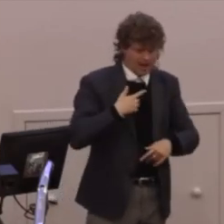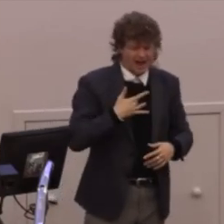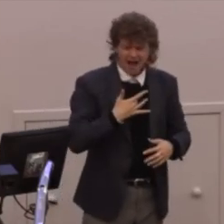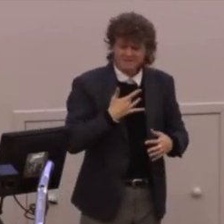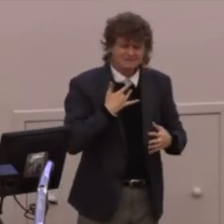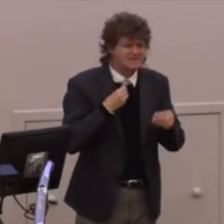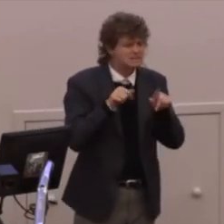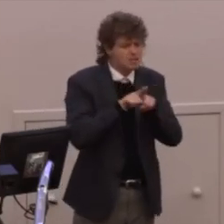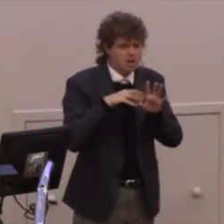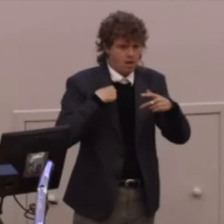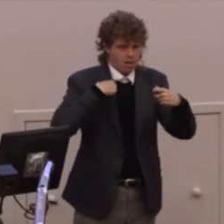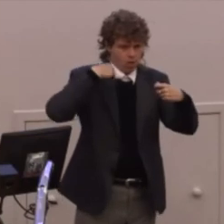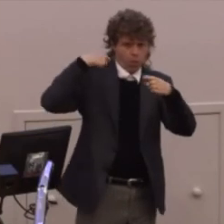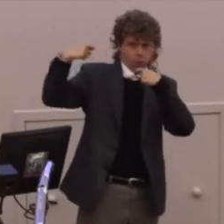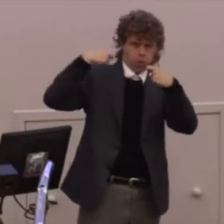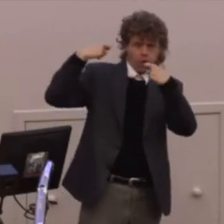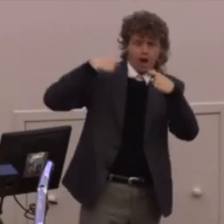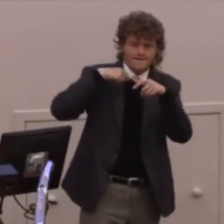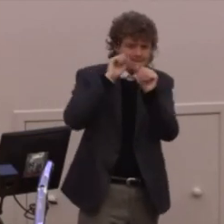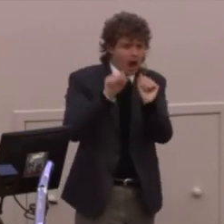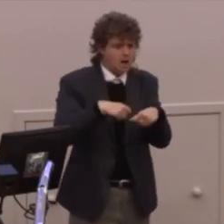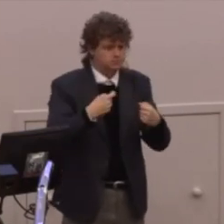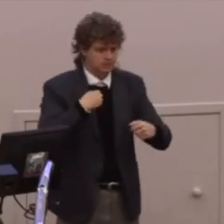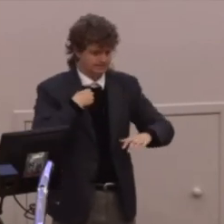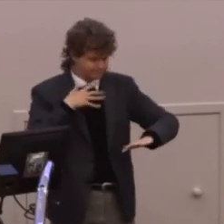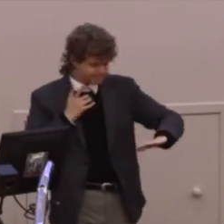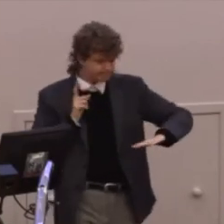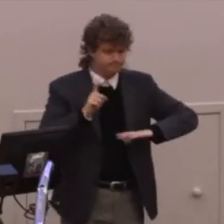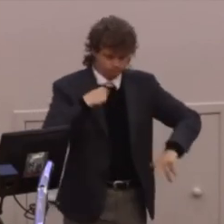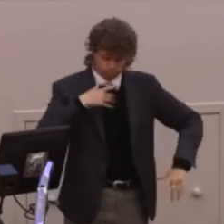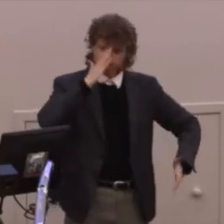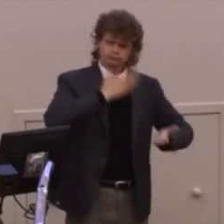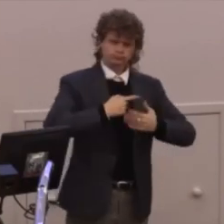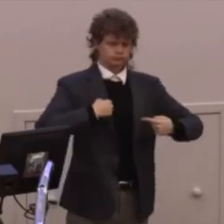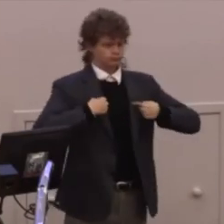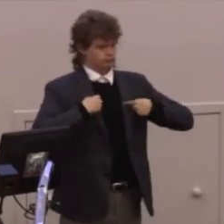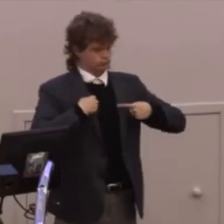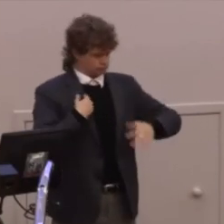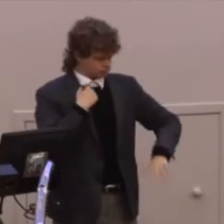controlled and not shaving the right to express my bodily autonomy, my sexuality or making